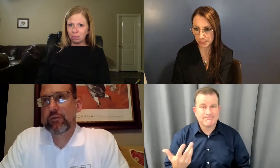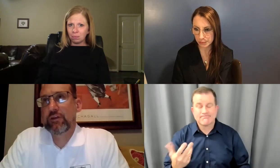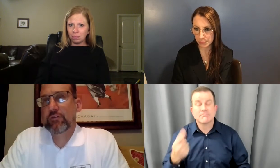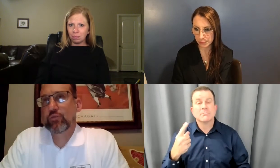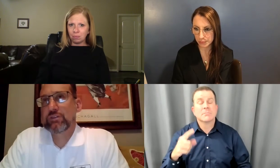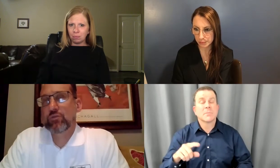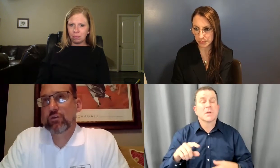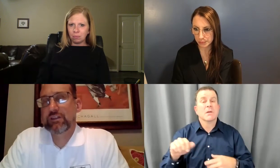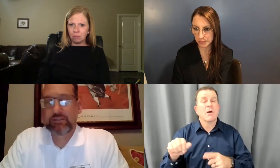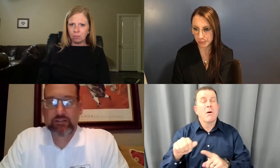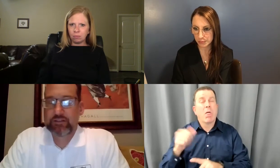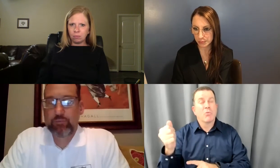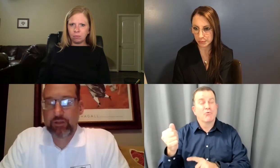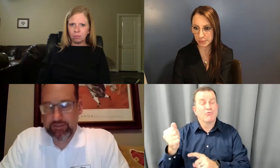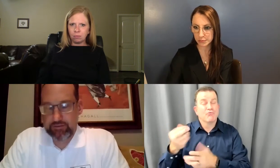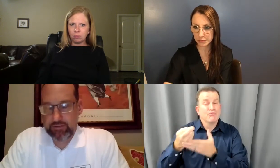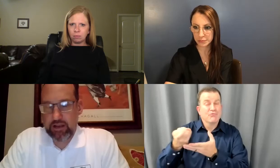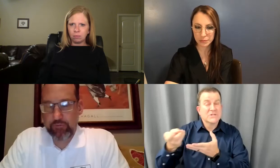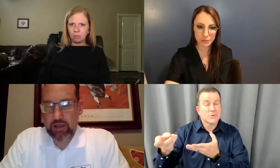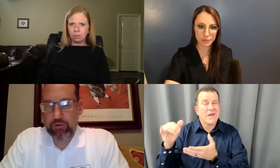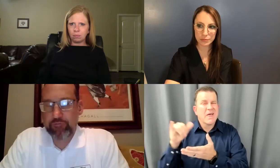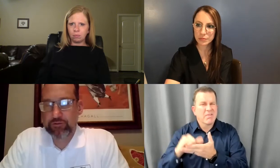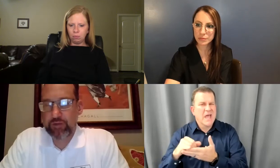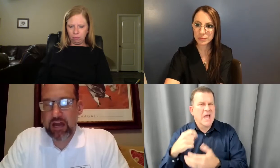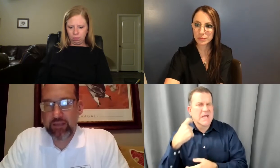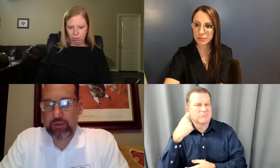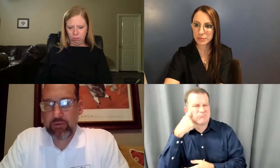the other resource and it's the same place that I referenced for the IEP,